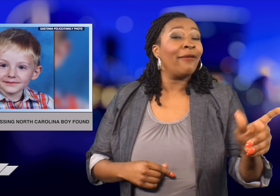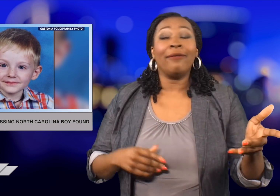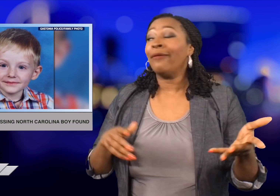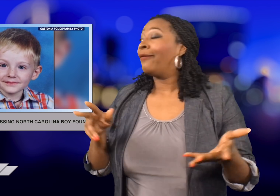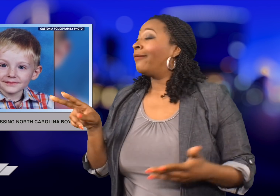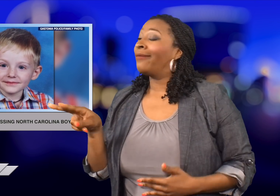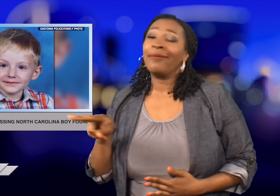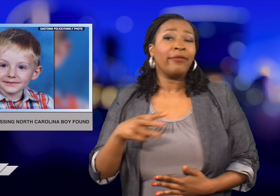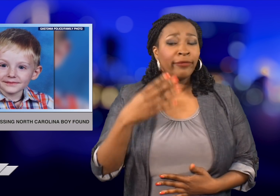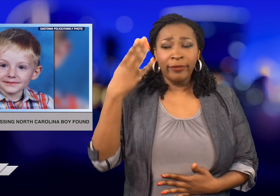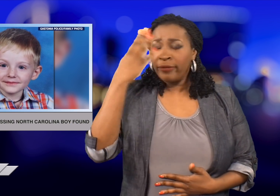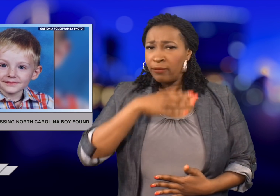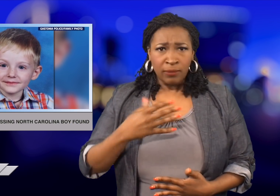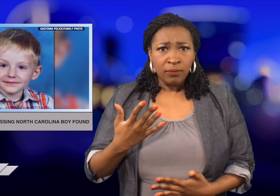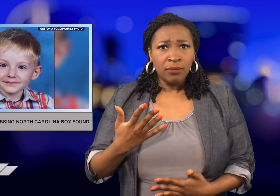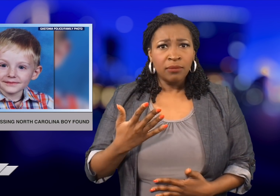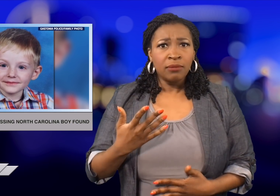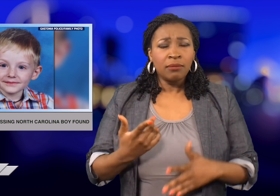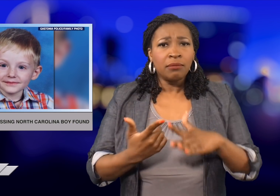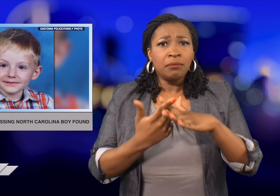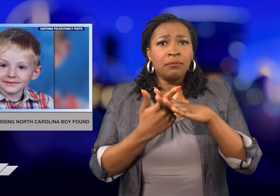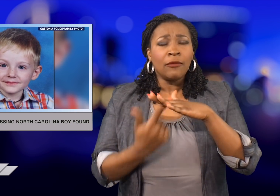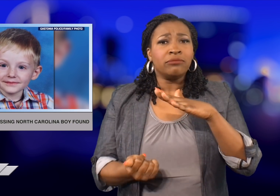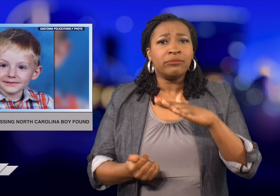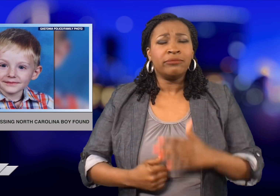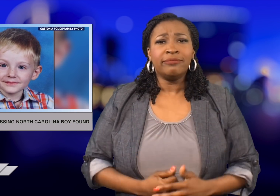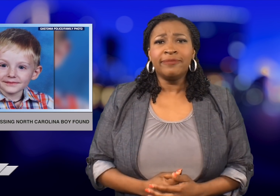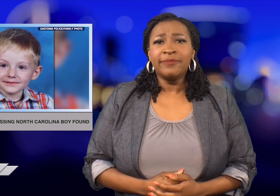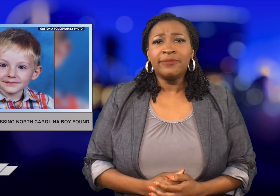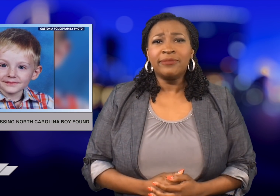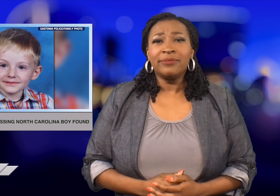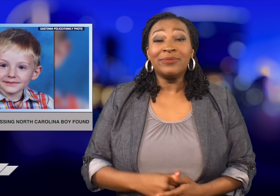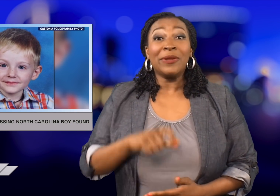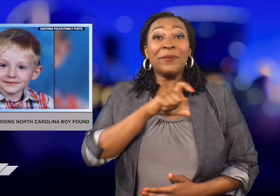running and dropped out of sight.